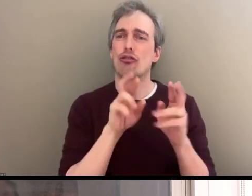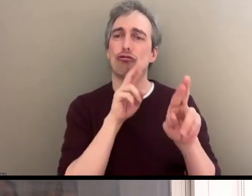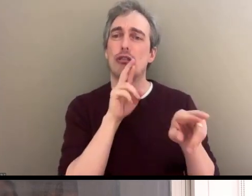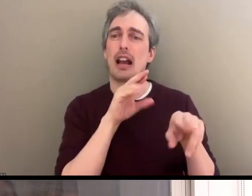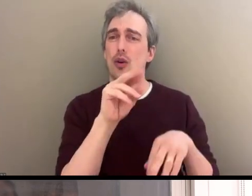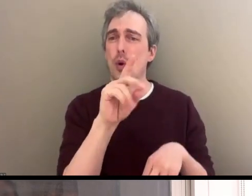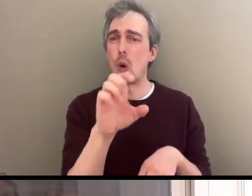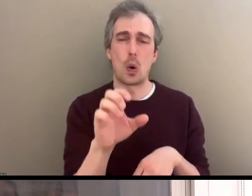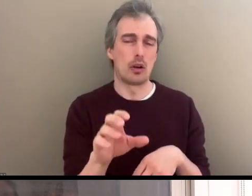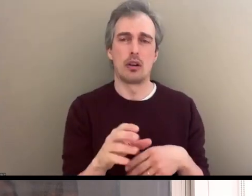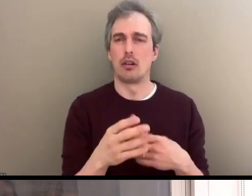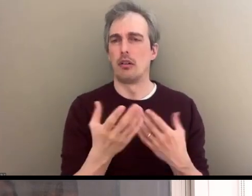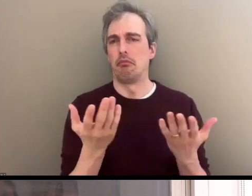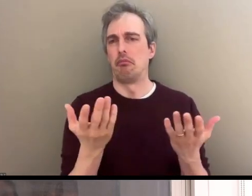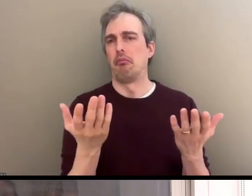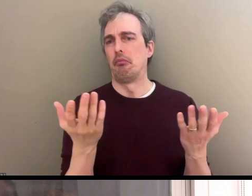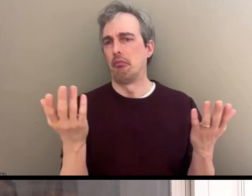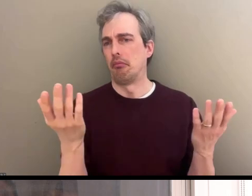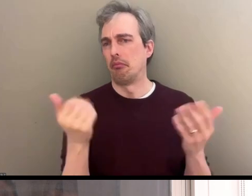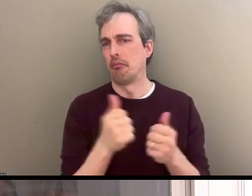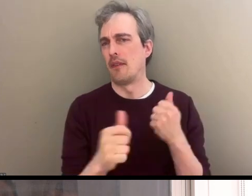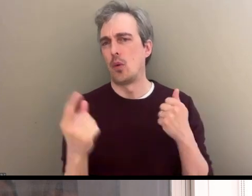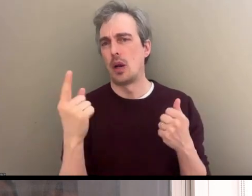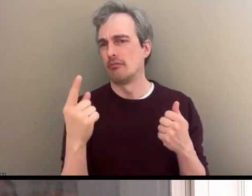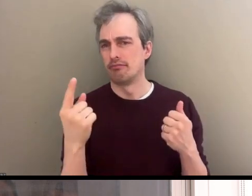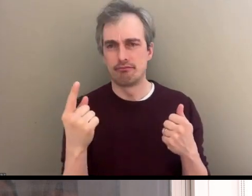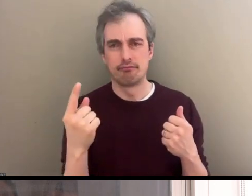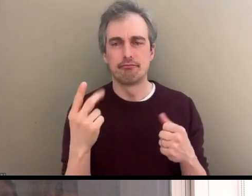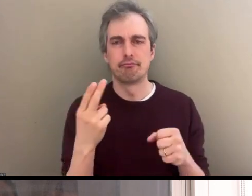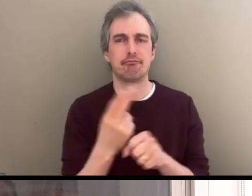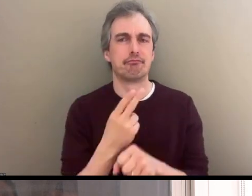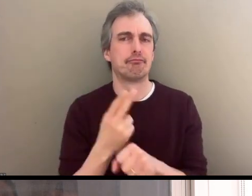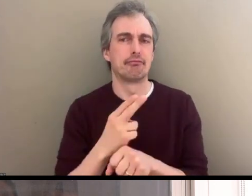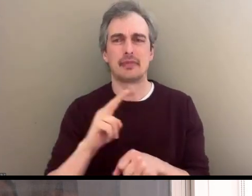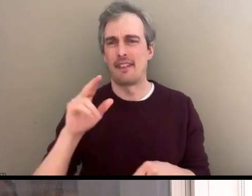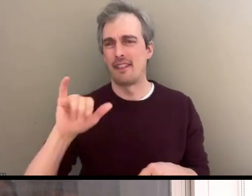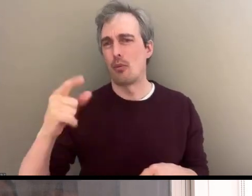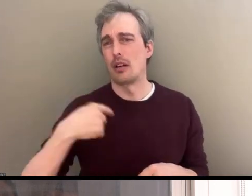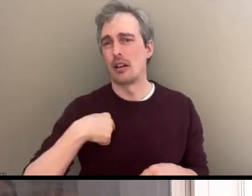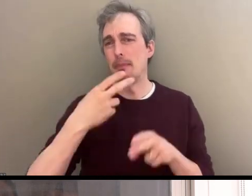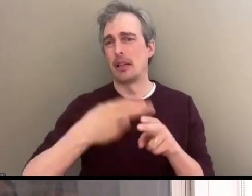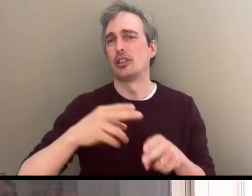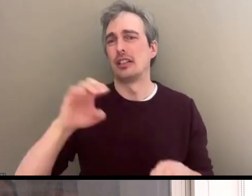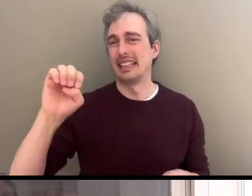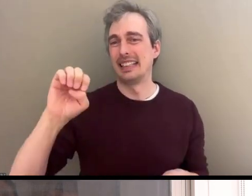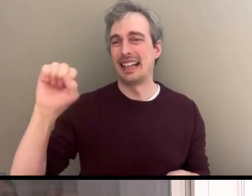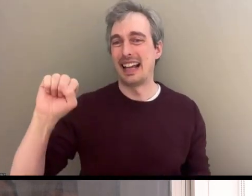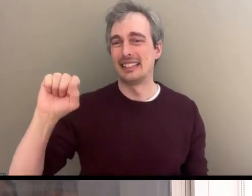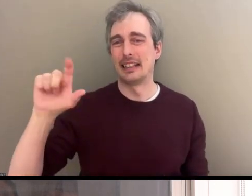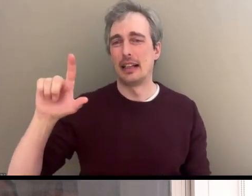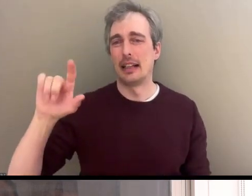everyone uses the one I mentioned, the ESLint JSX Ally plugin.